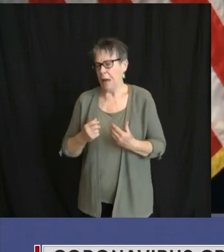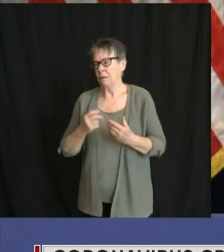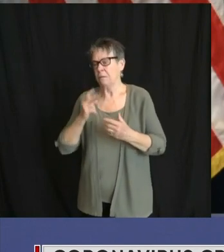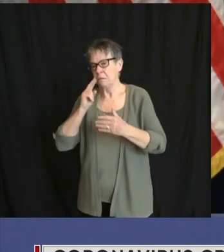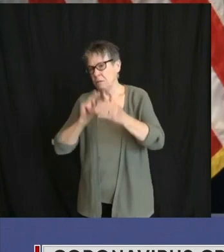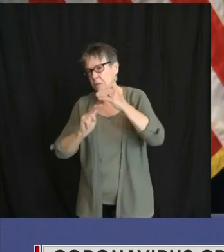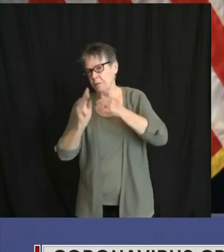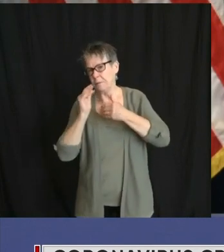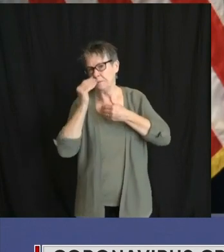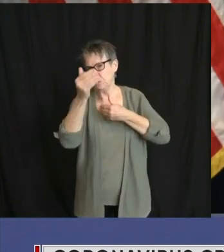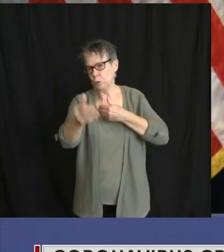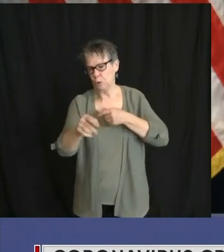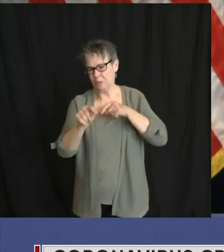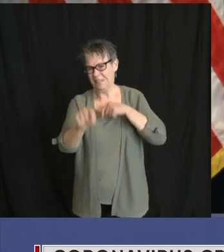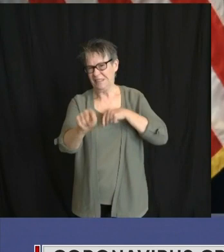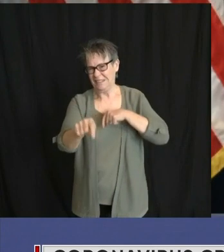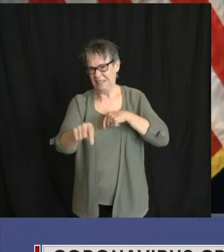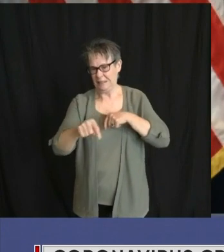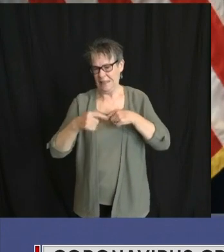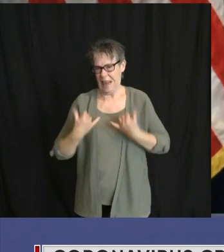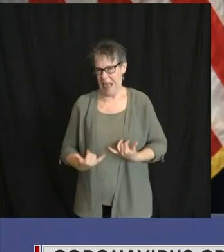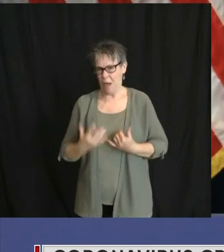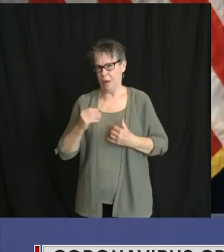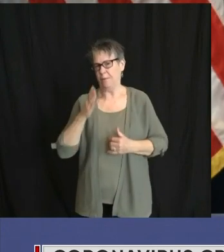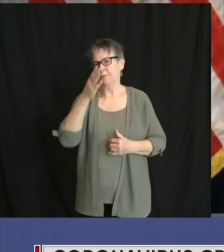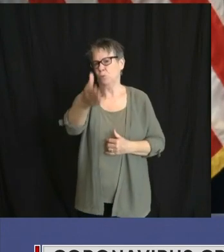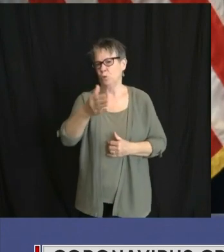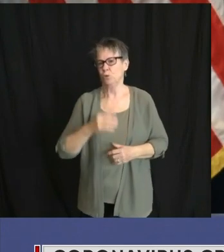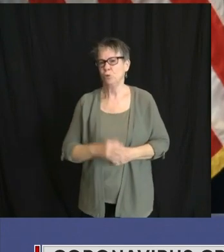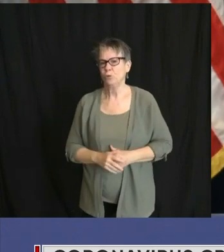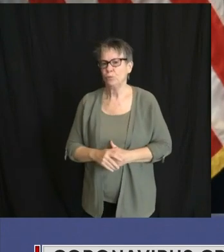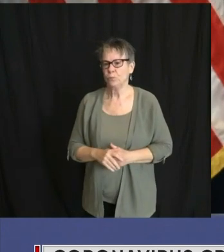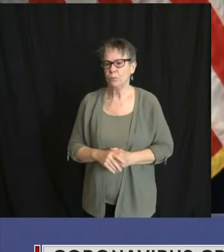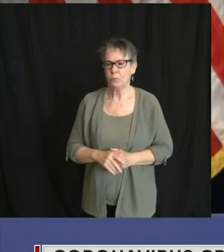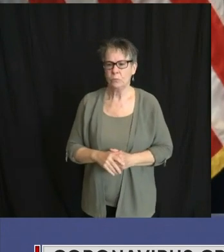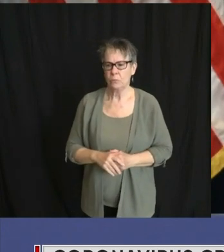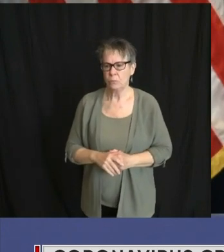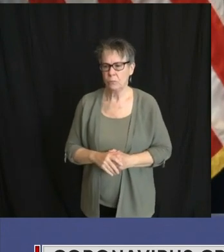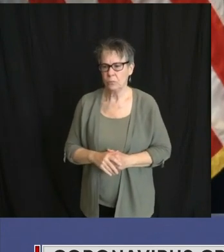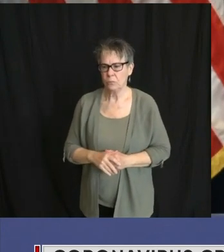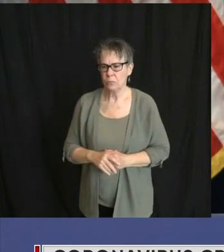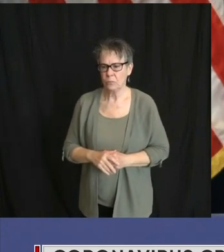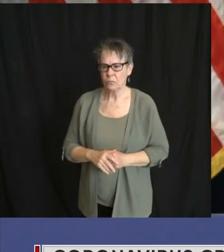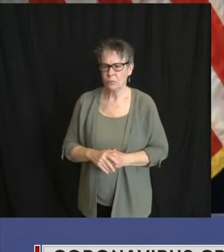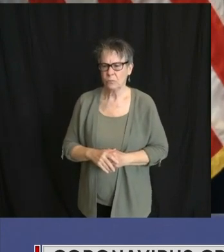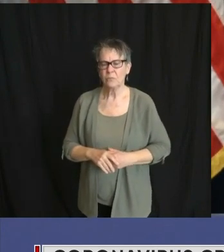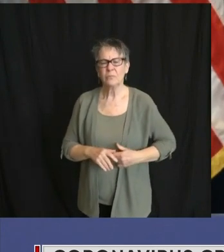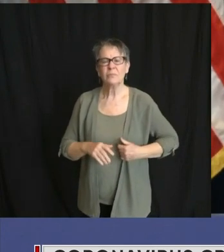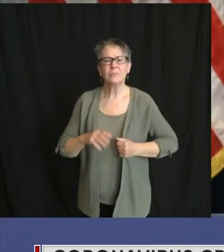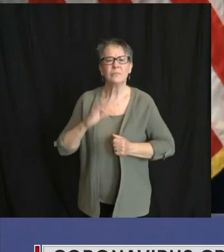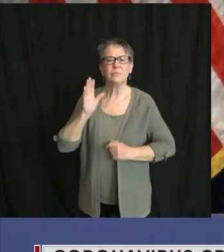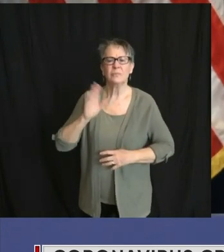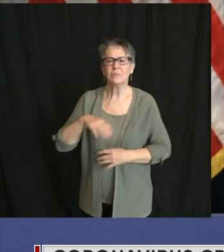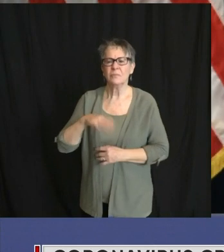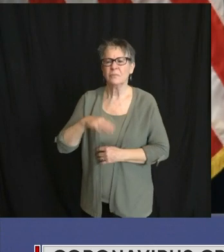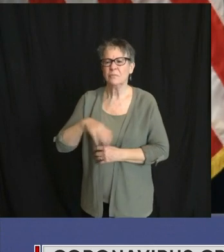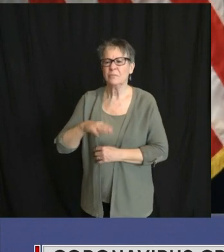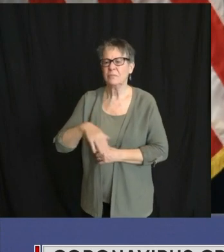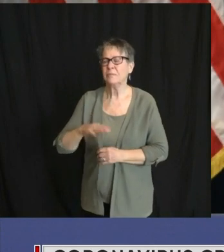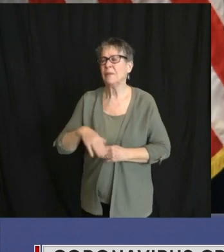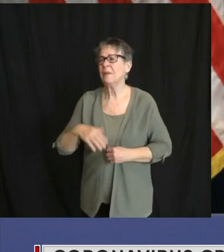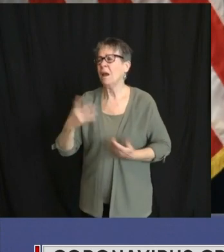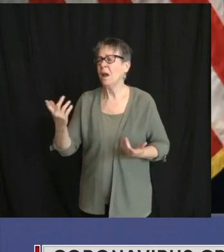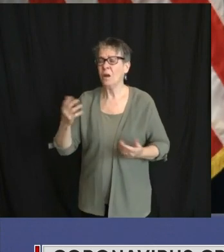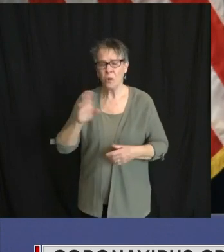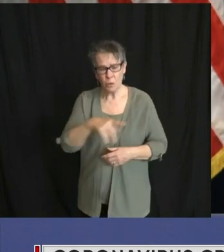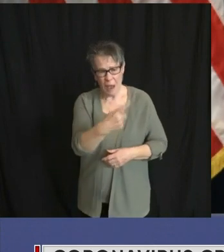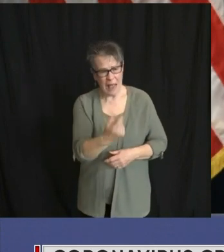INCOMING, I DON'T EVEN,